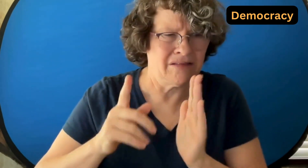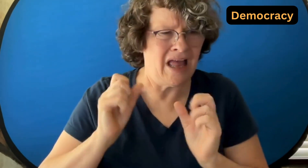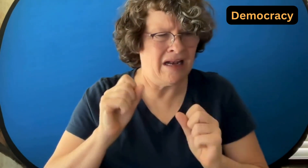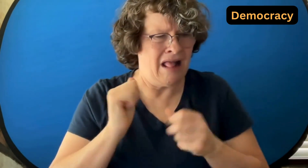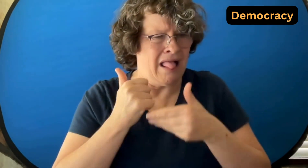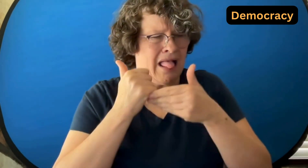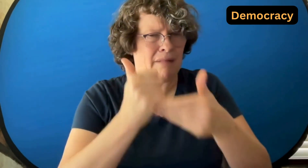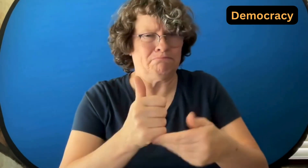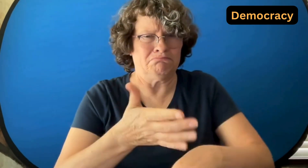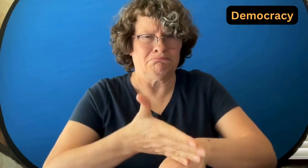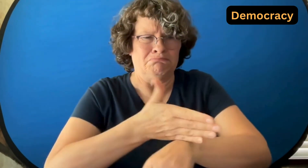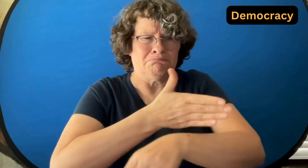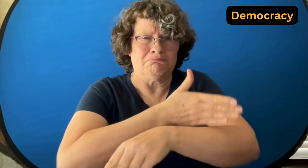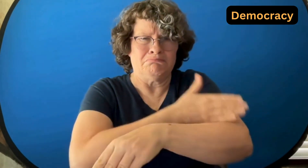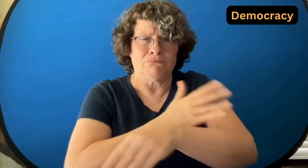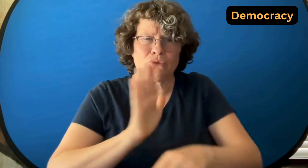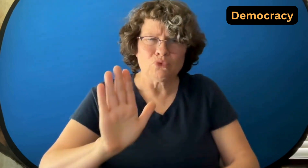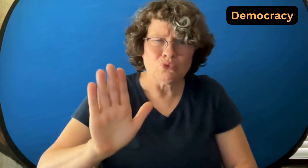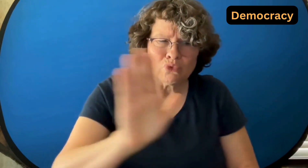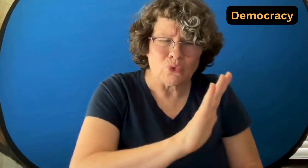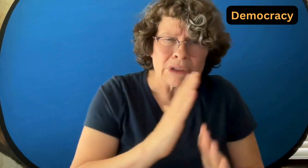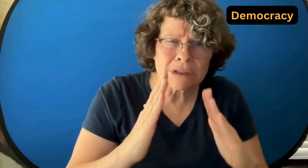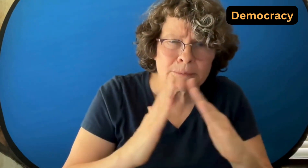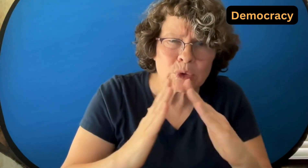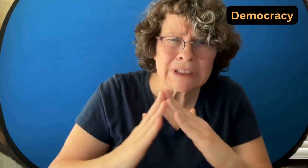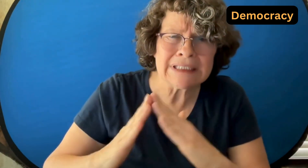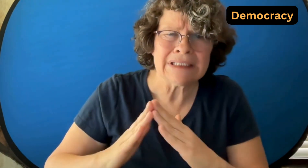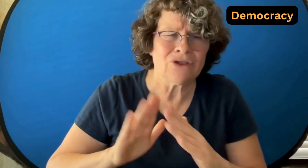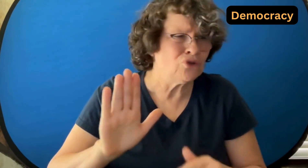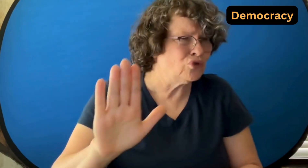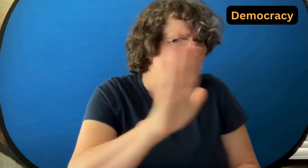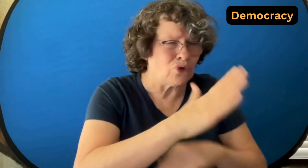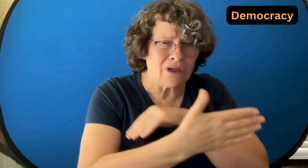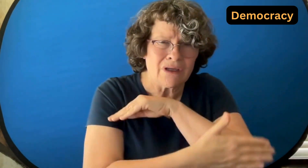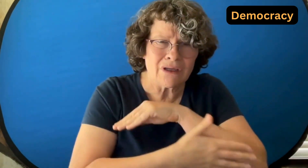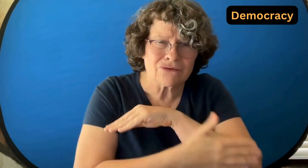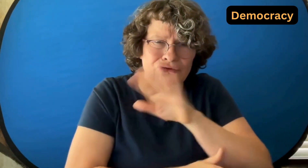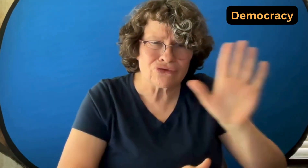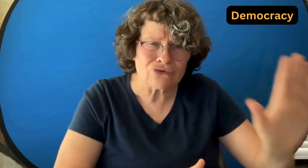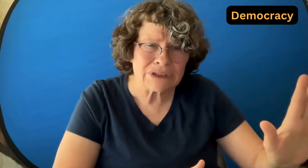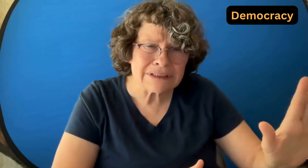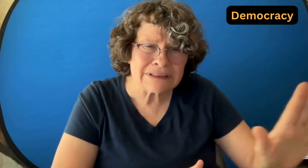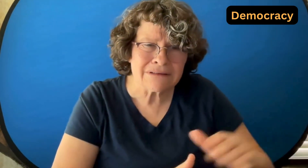and can help shape your community and country,